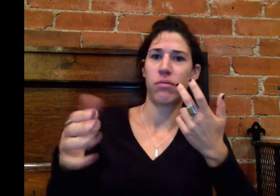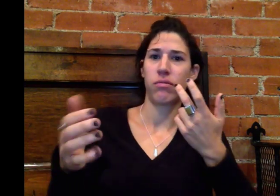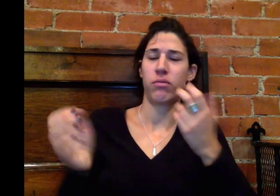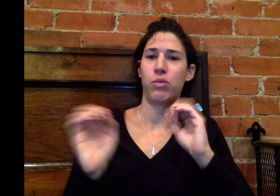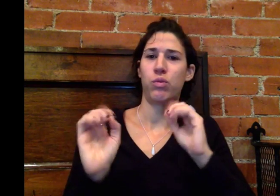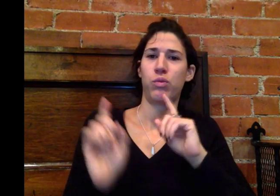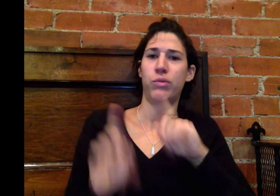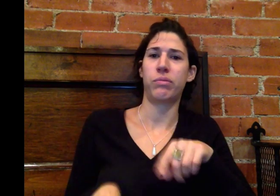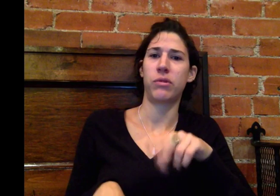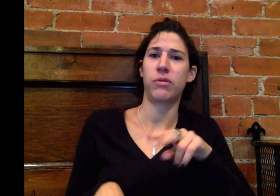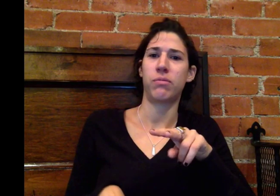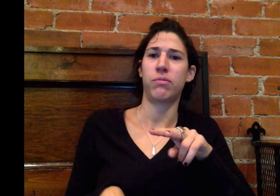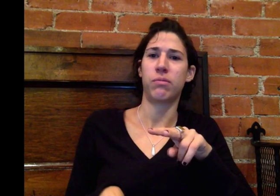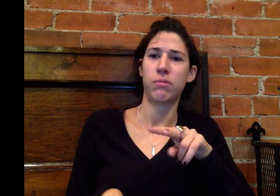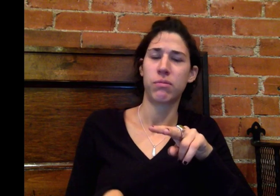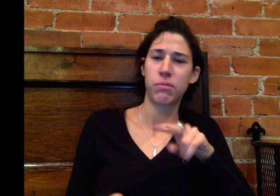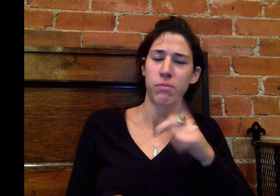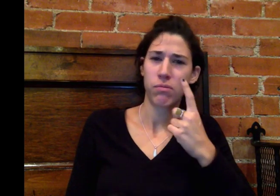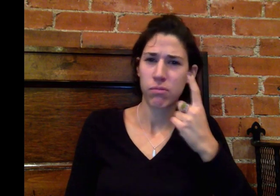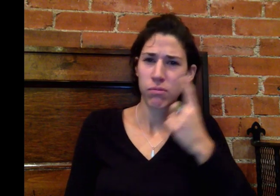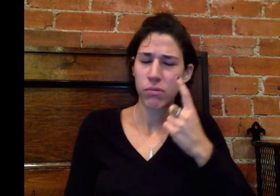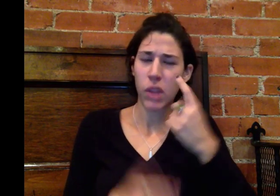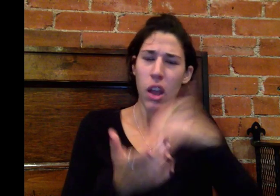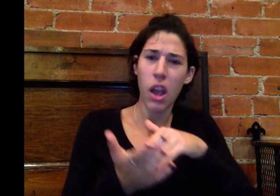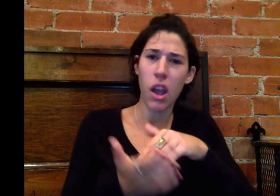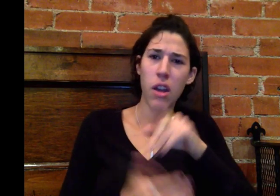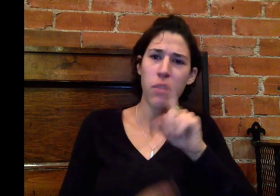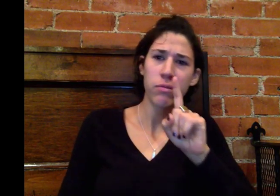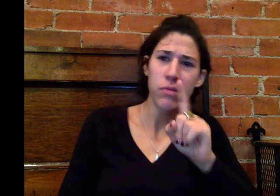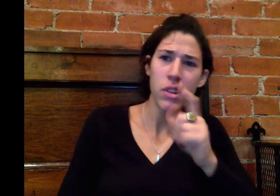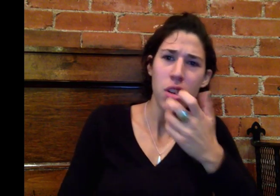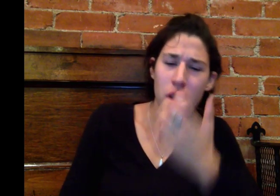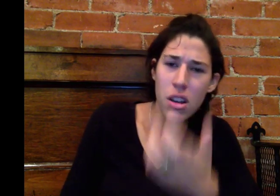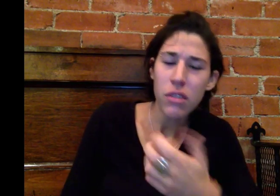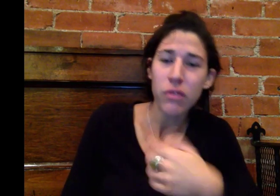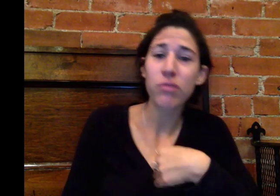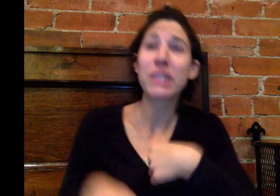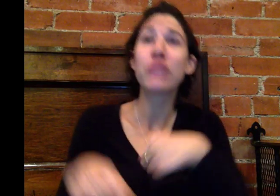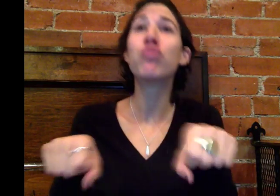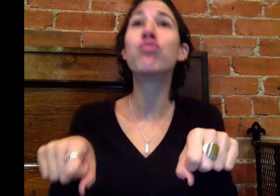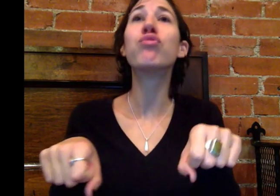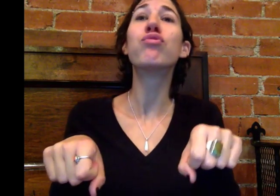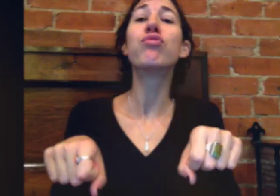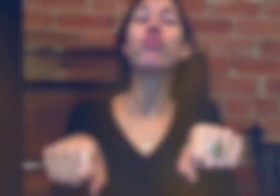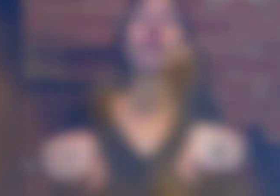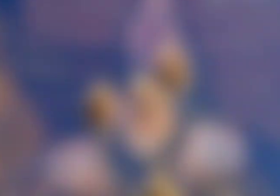I didn't respond. She was puzzled and she tried calling me again. I was standing, holding the crib rail and looking out, not turning to the sound of my mom’s voice behind me.